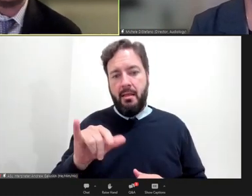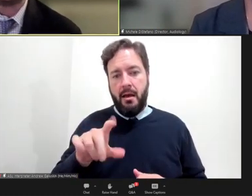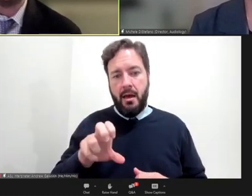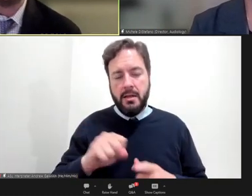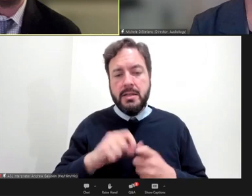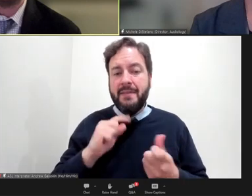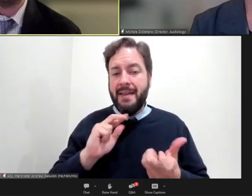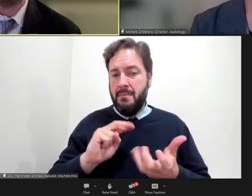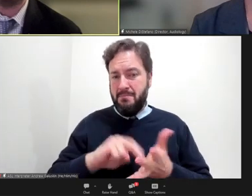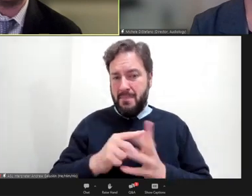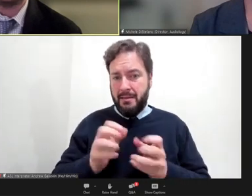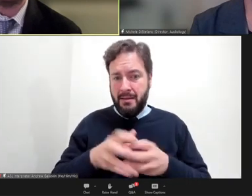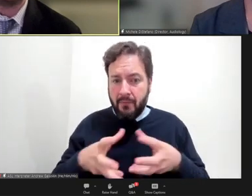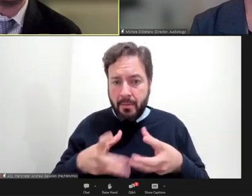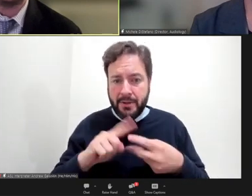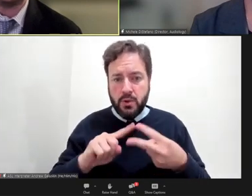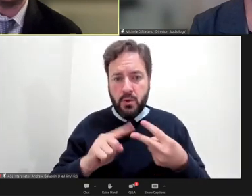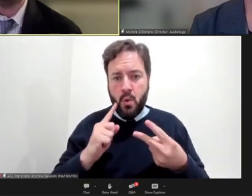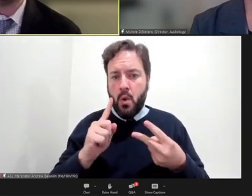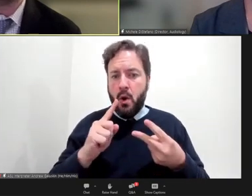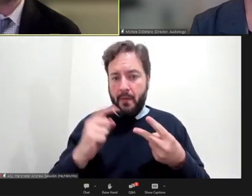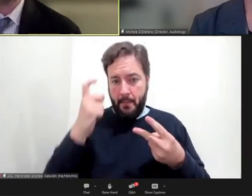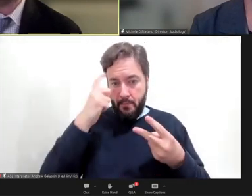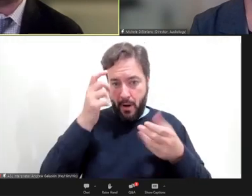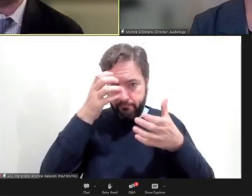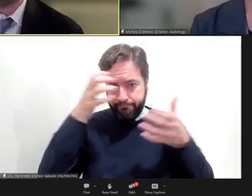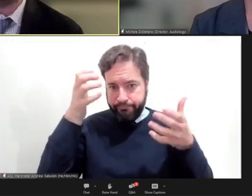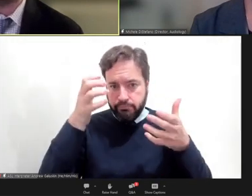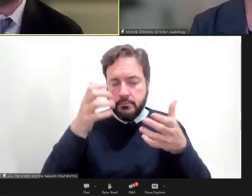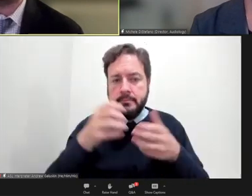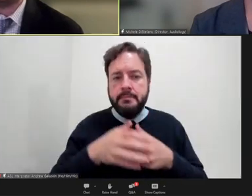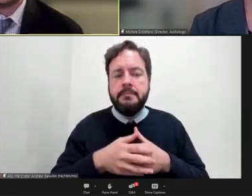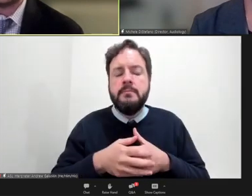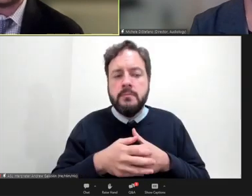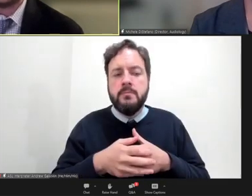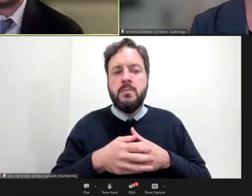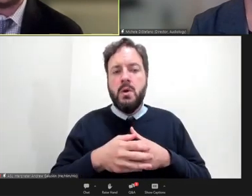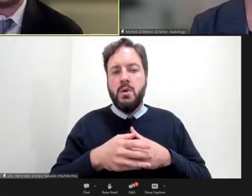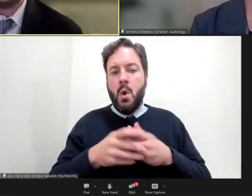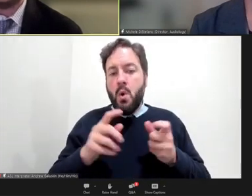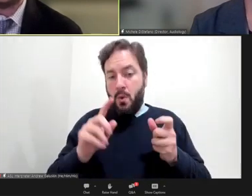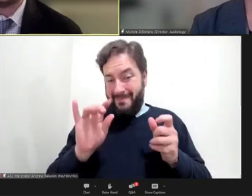infection of the surroundings of the brain. And so... Yes. That can cause hearing loss.